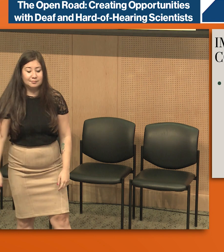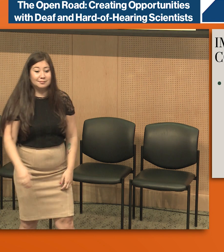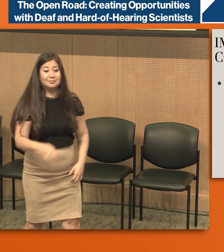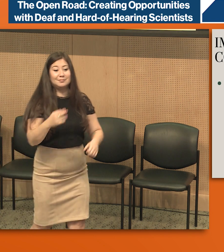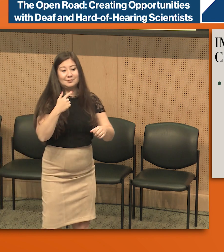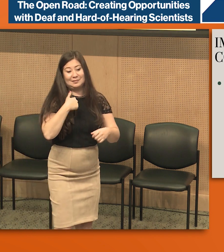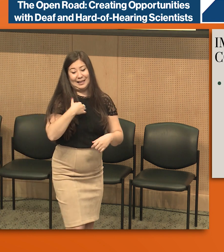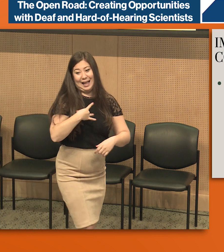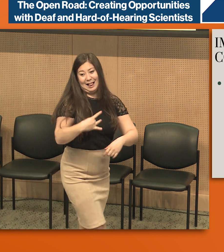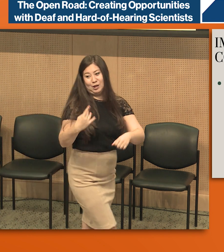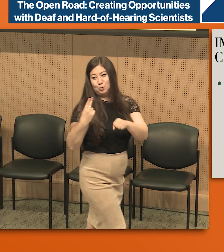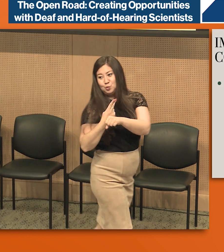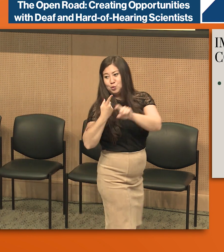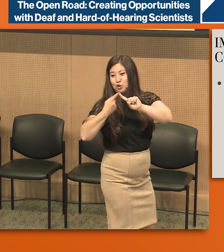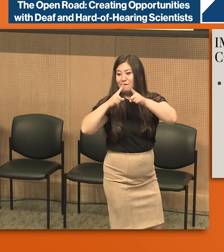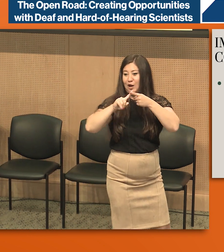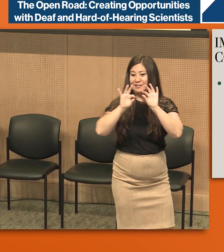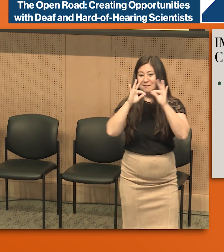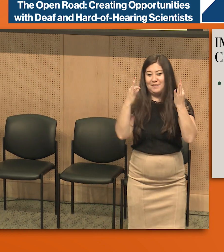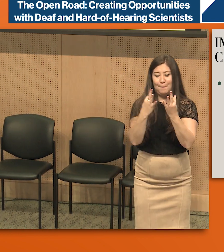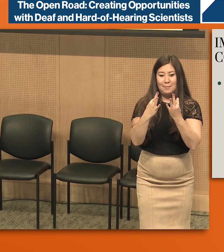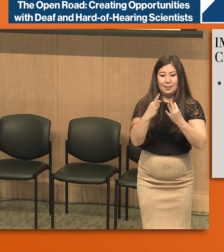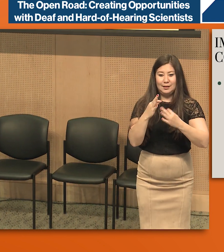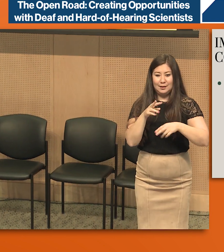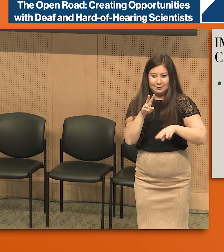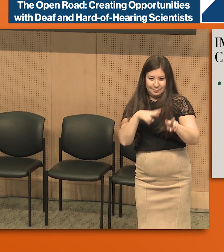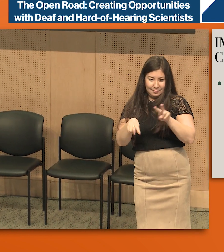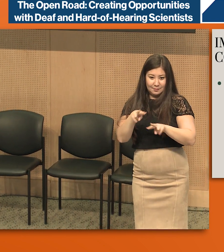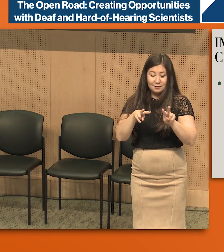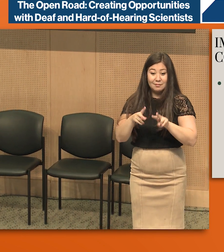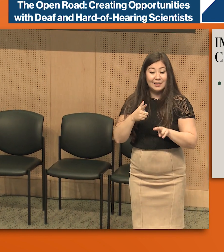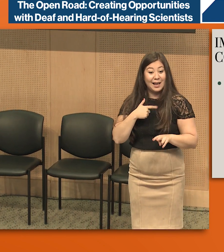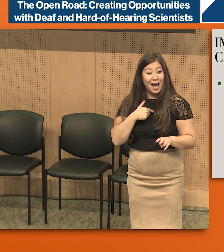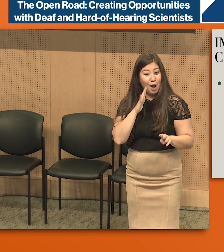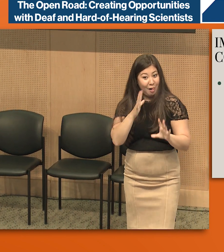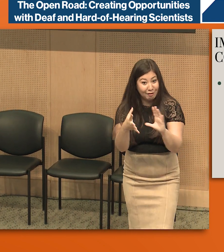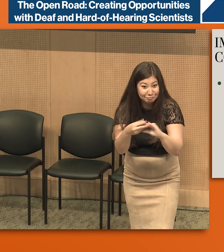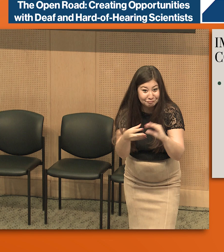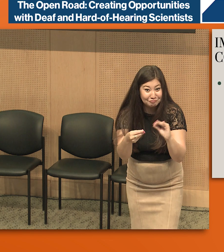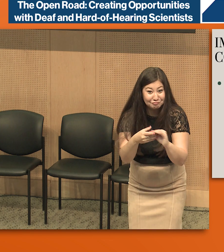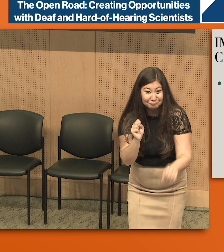with scientific terminology and jargon. You have to make your public understand your message.